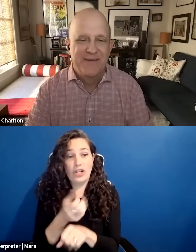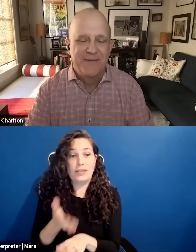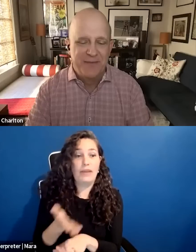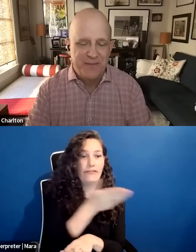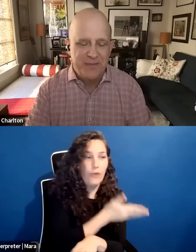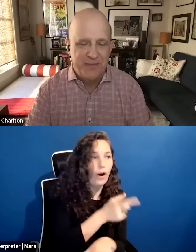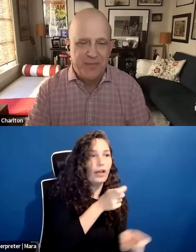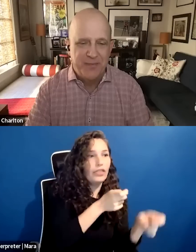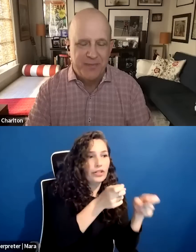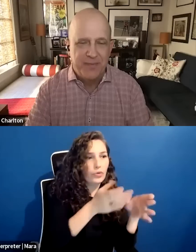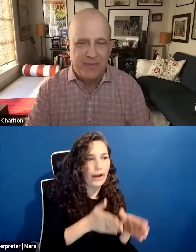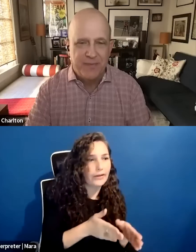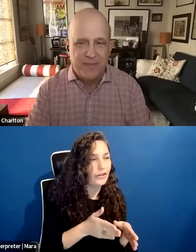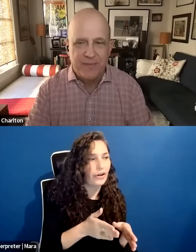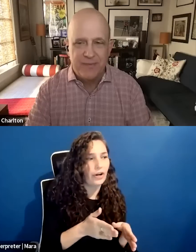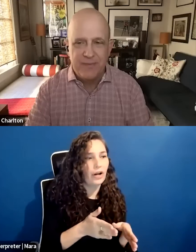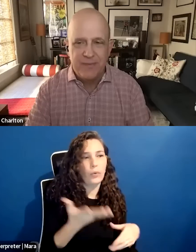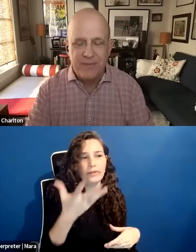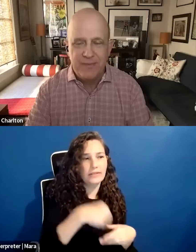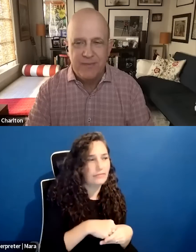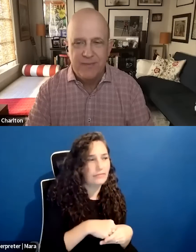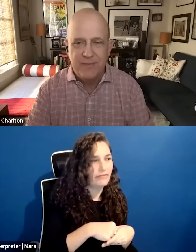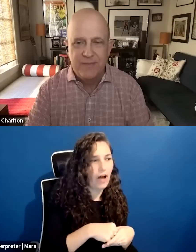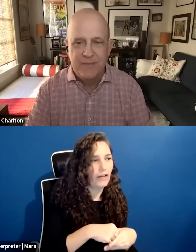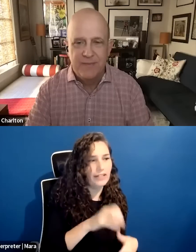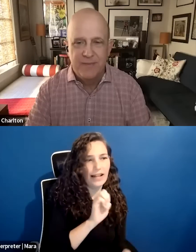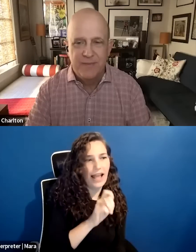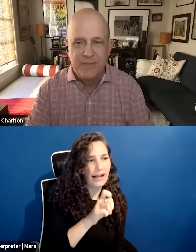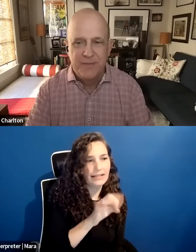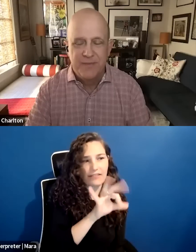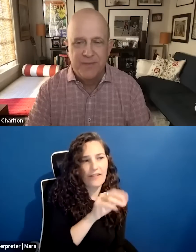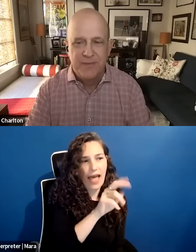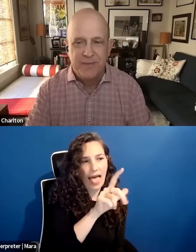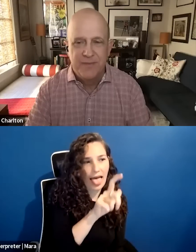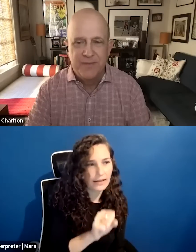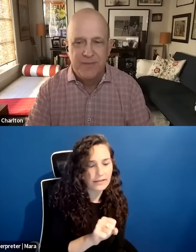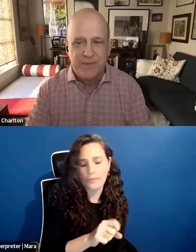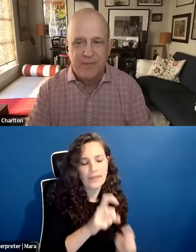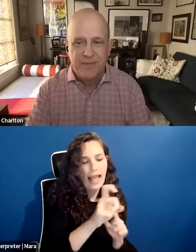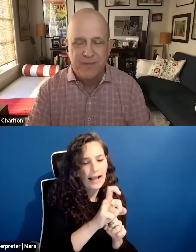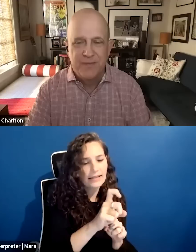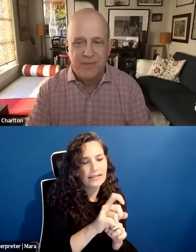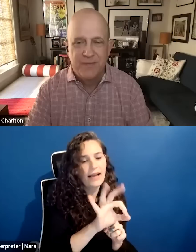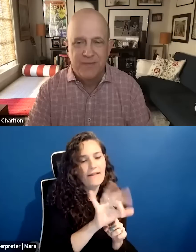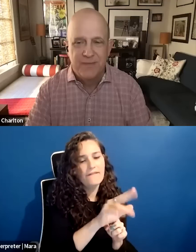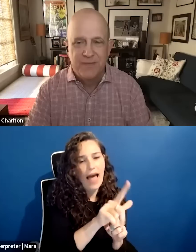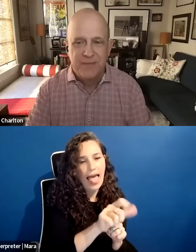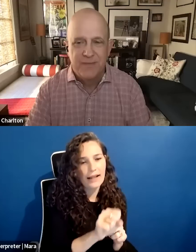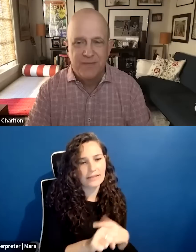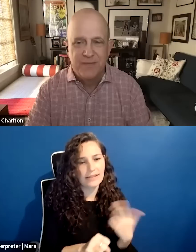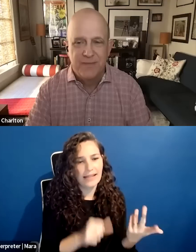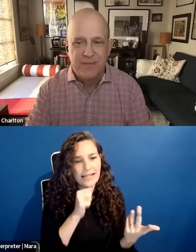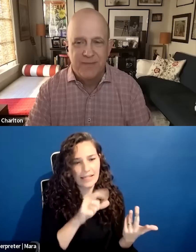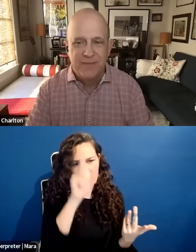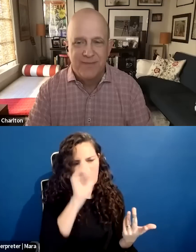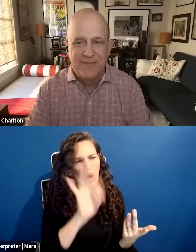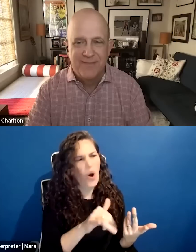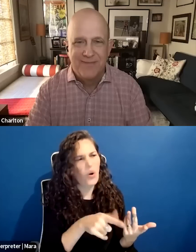And I'm sure Bryan wasn't thinking, "Oh yeah, this guest star on 'X-Files' is gonna lead to the Emmy-winning performance of my career."